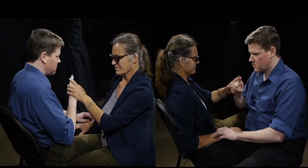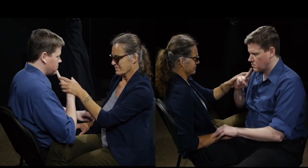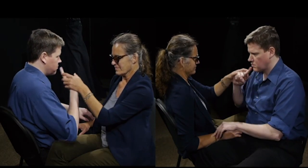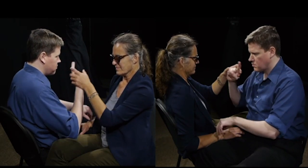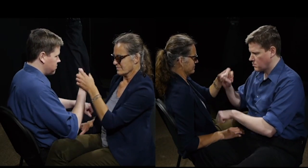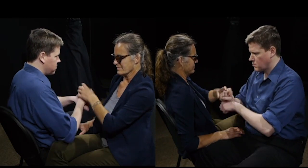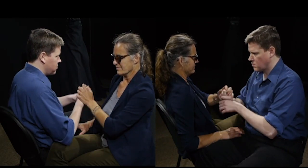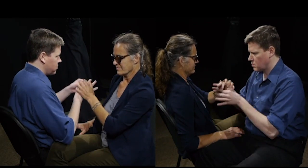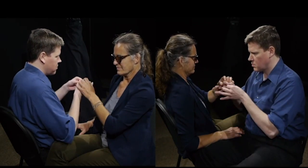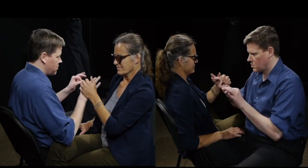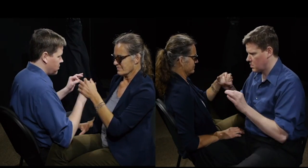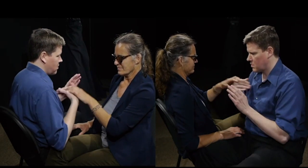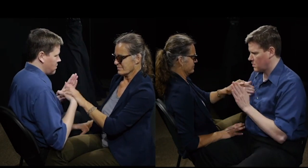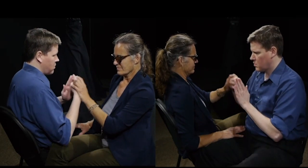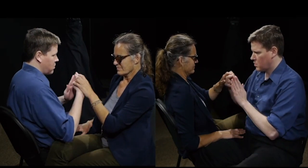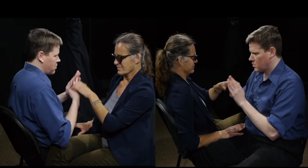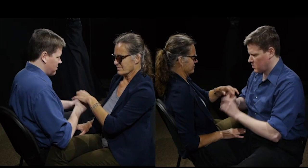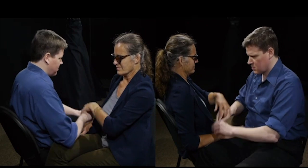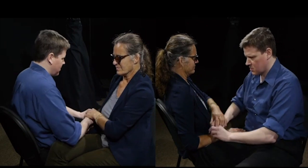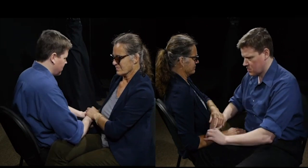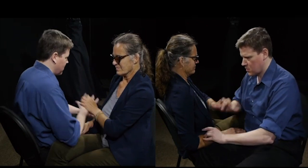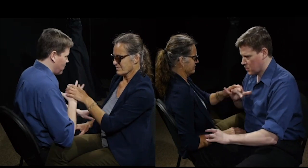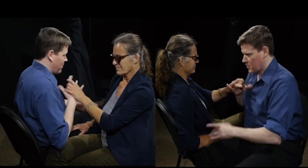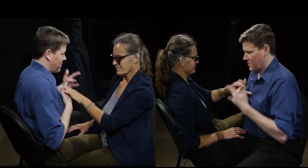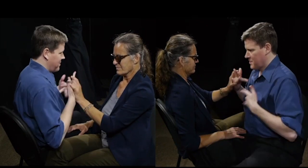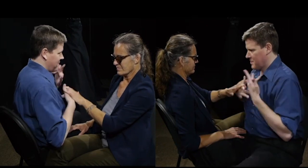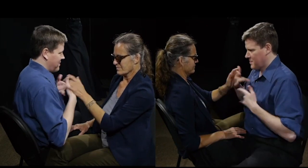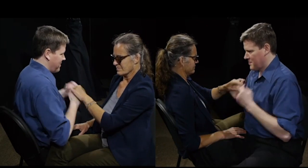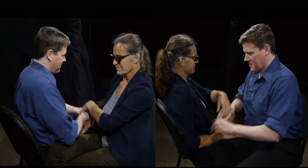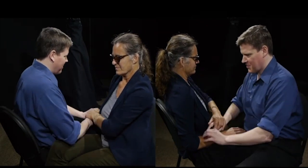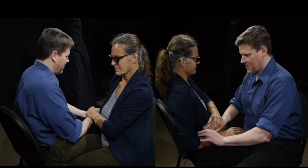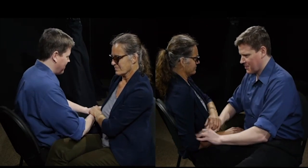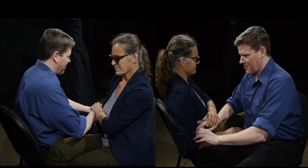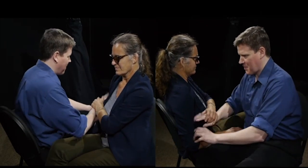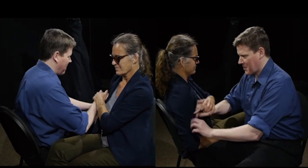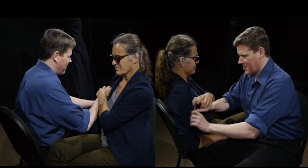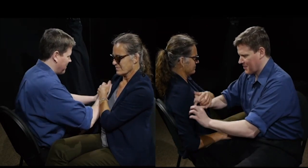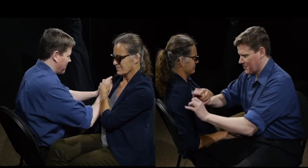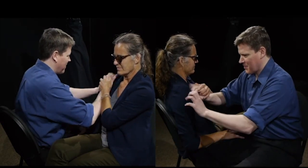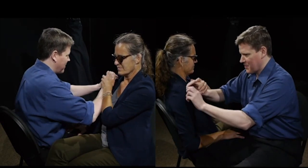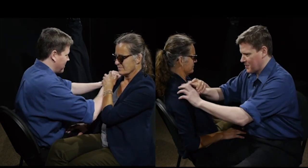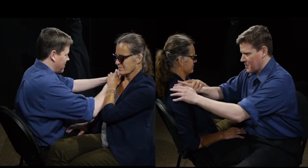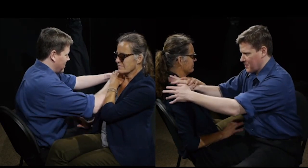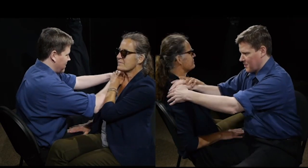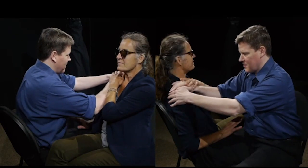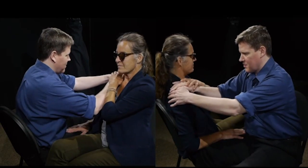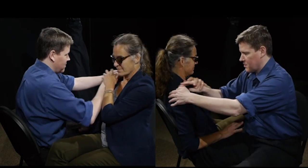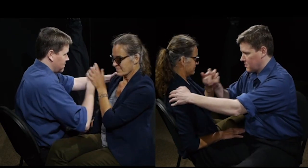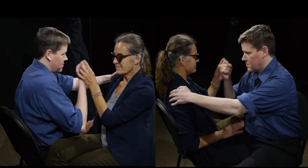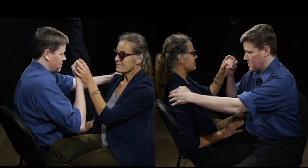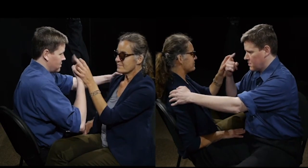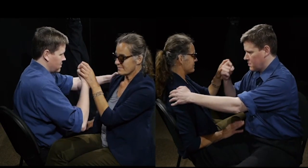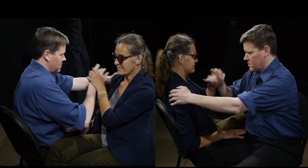because it confirms our sense of what has been going on with our language all this time. The research we are describing here today